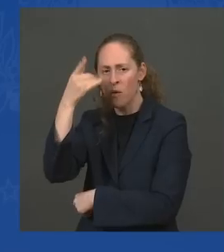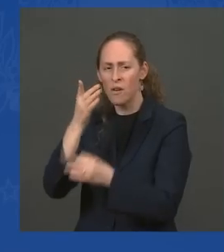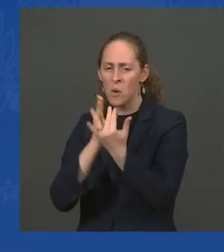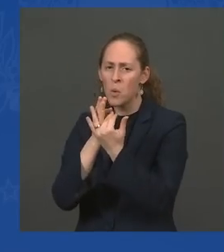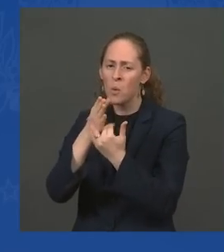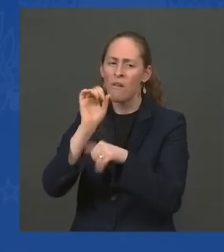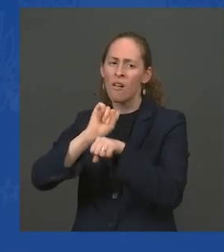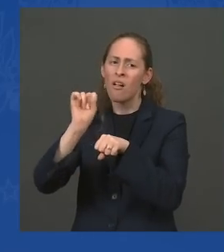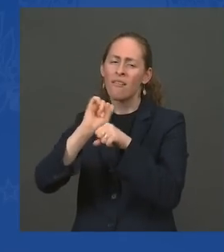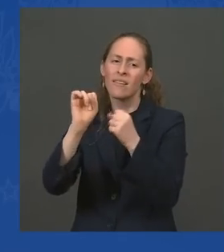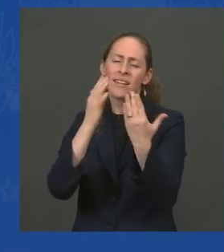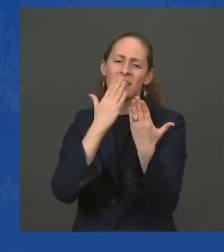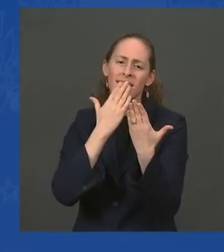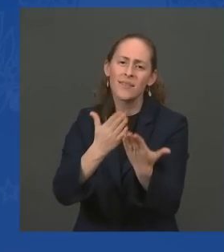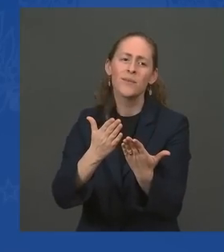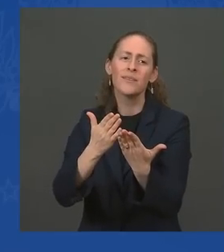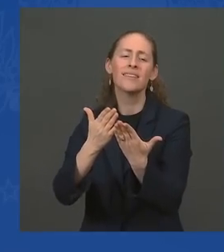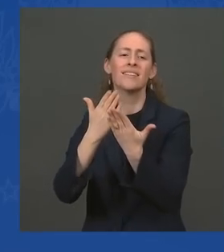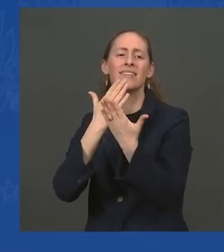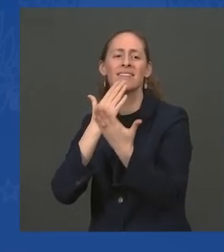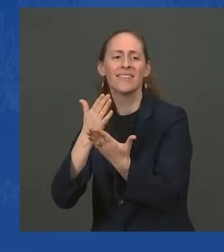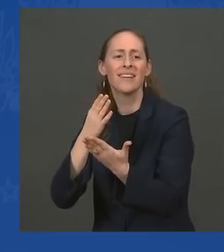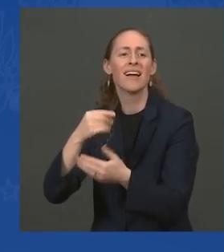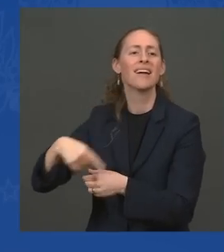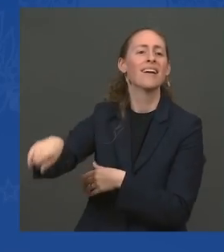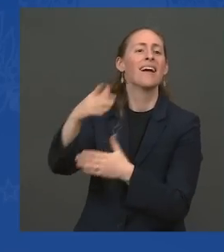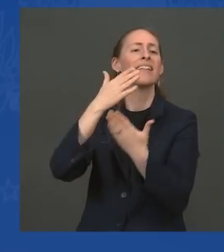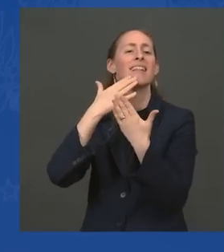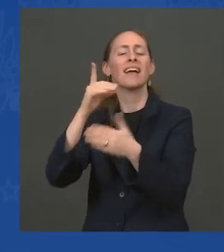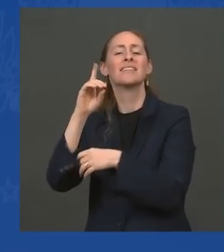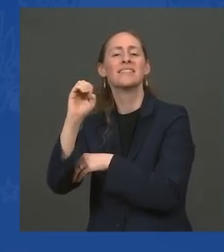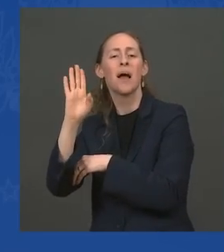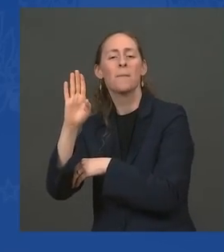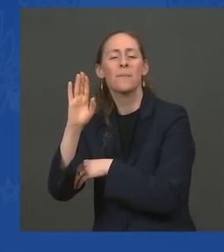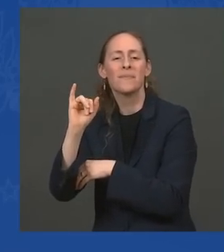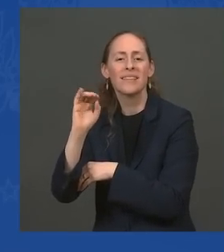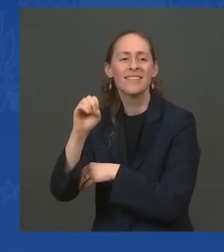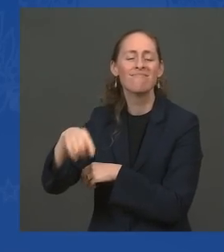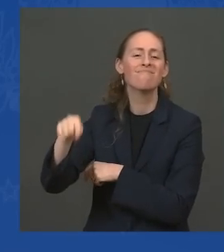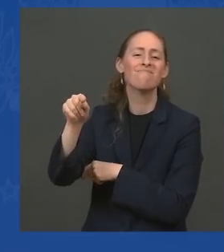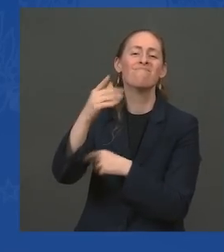Congresswoman Debbie Dingell, Dan Kildee, Haley Stevens, Andy -- Andy Levin.